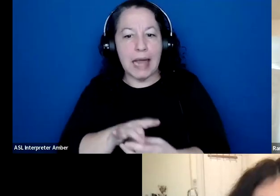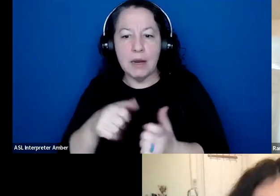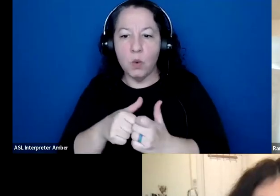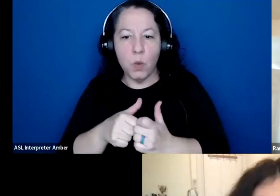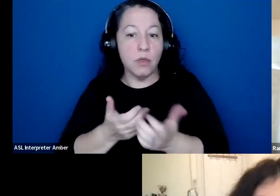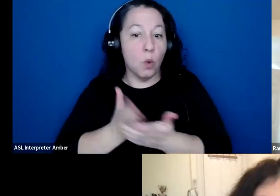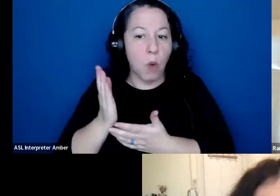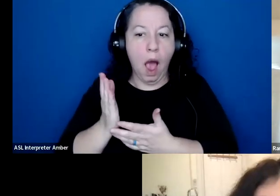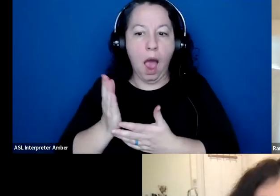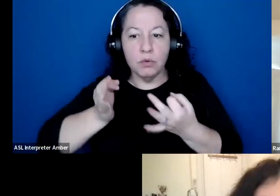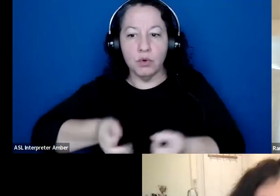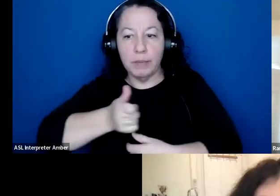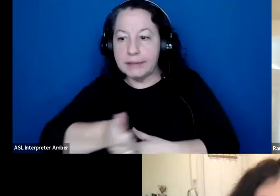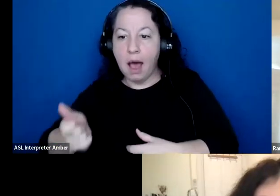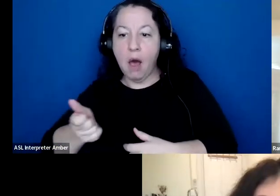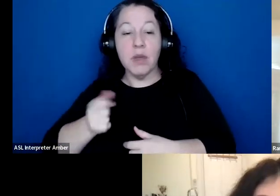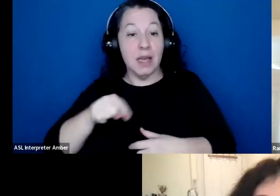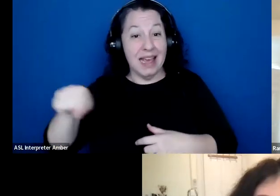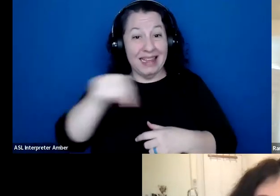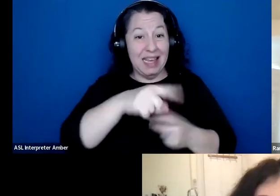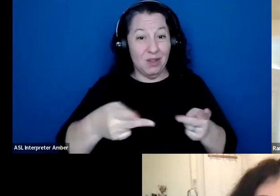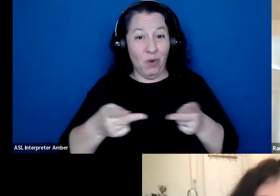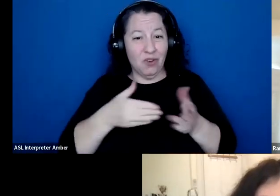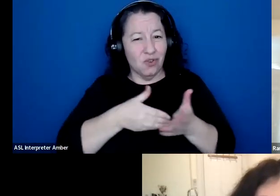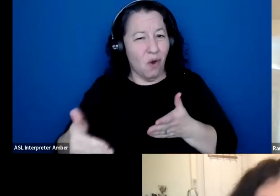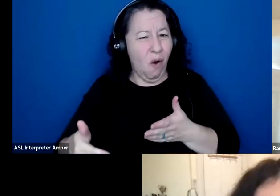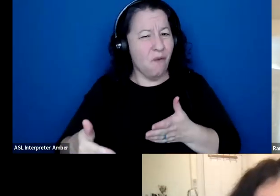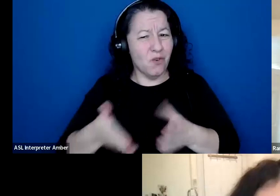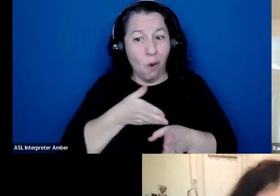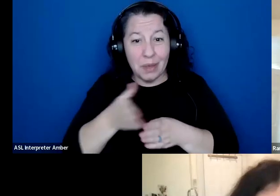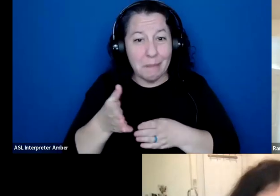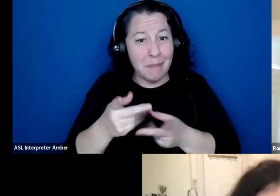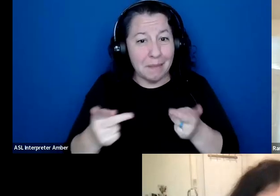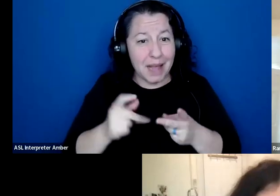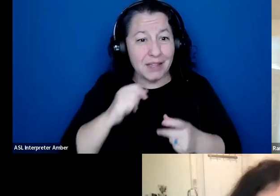These bases are also oftentimes the main source of pollution for the communities that they occupy.